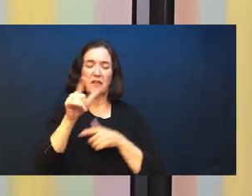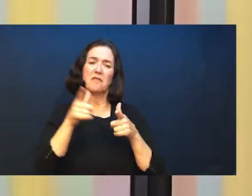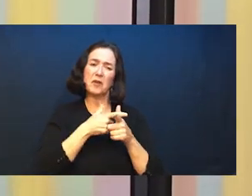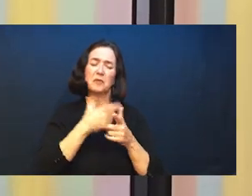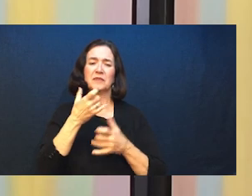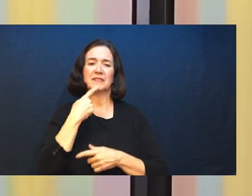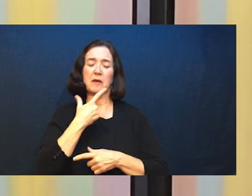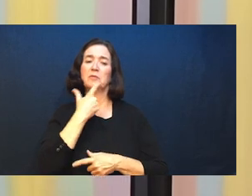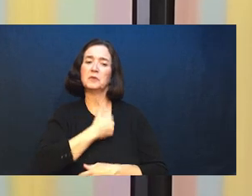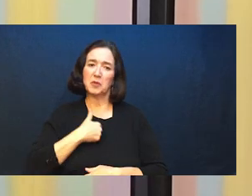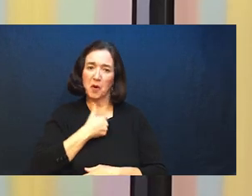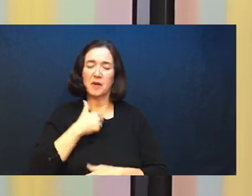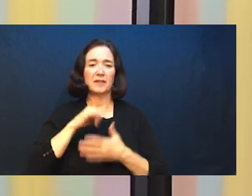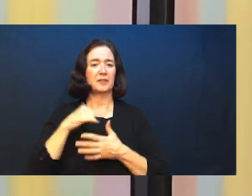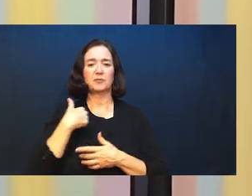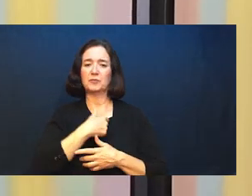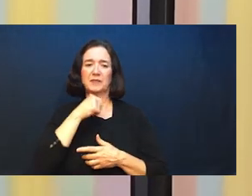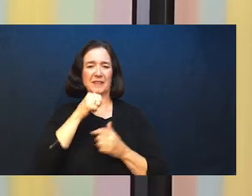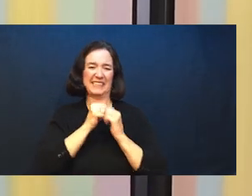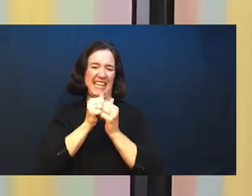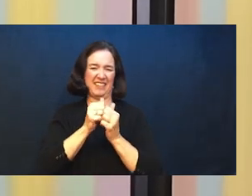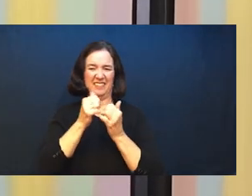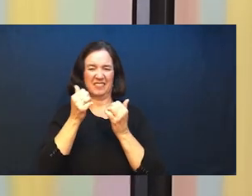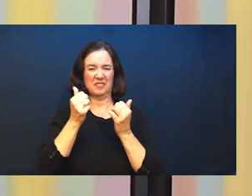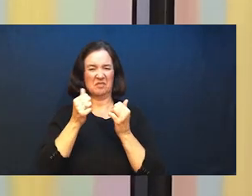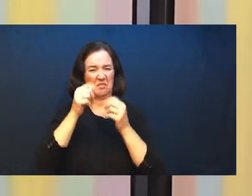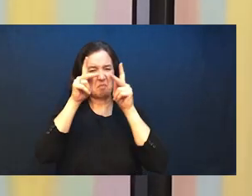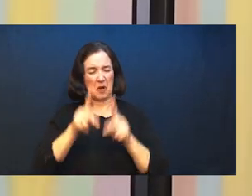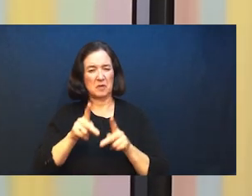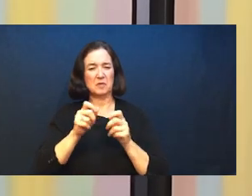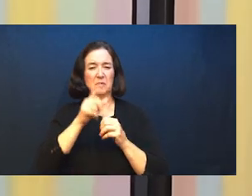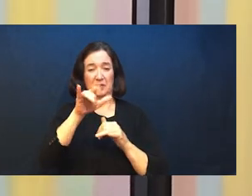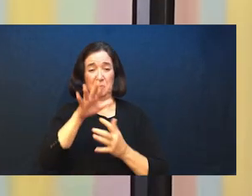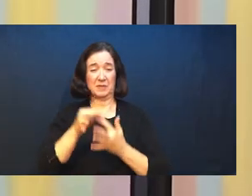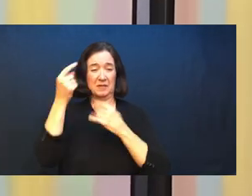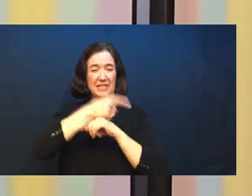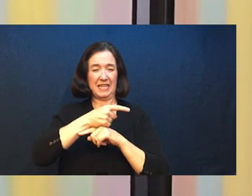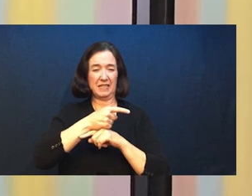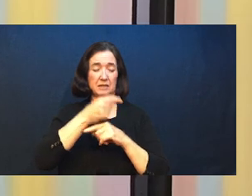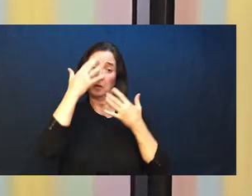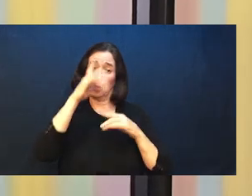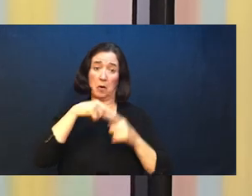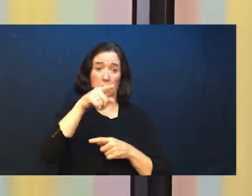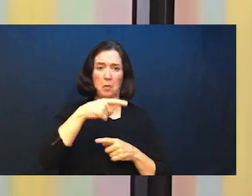First, let me say that I'm sorry that we're not together, in person, on this special day. Now, I don't know about you, but I'm getting tired of being